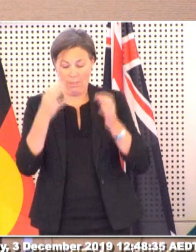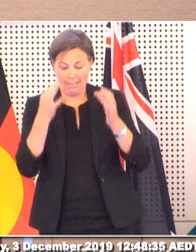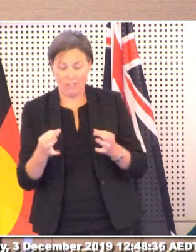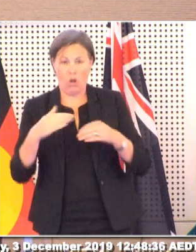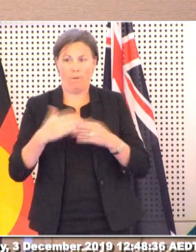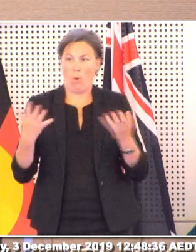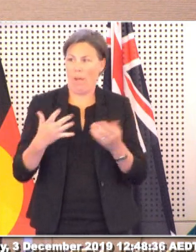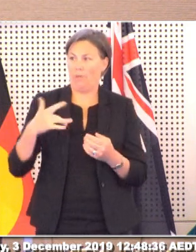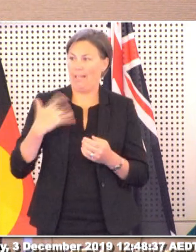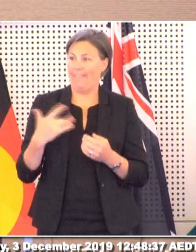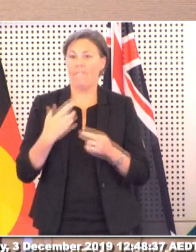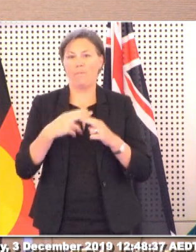an intellectual disability.